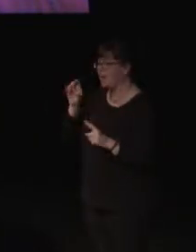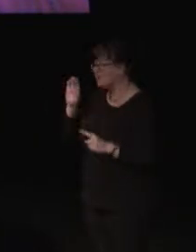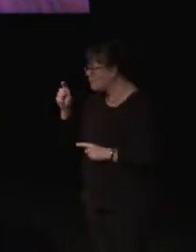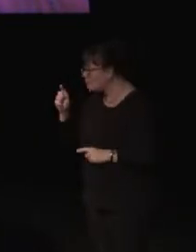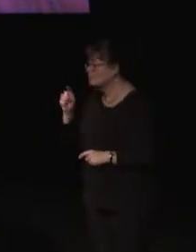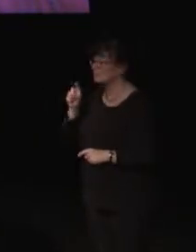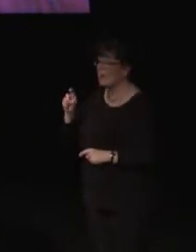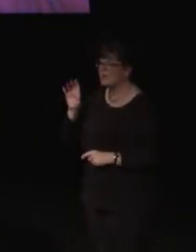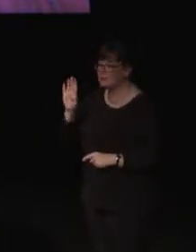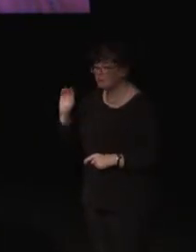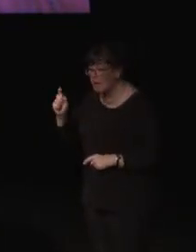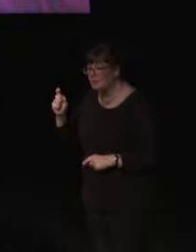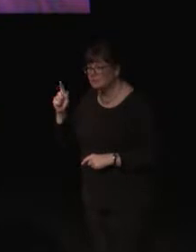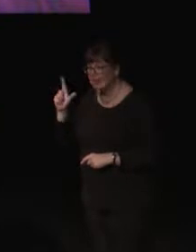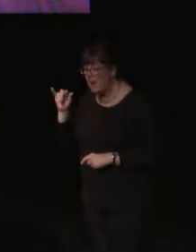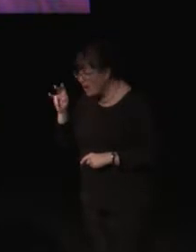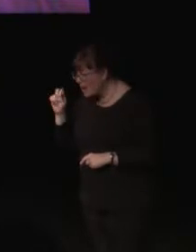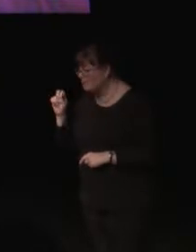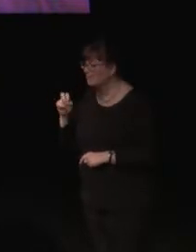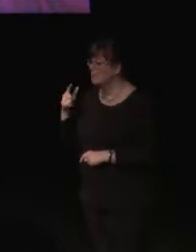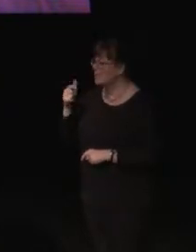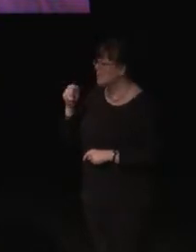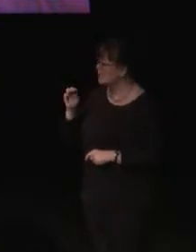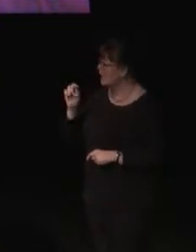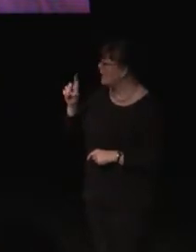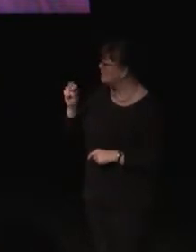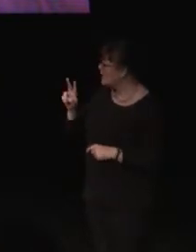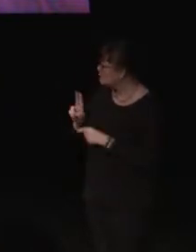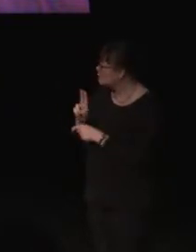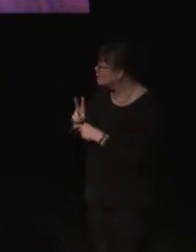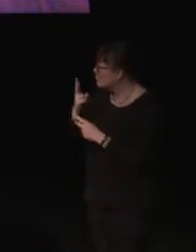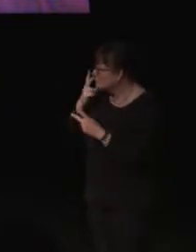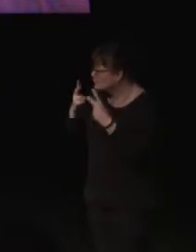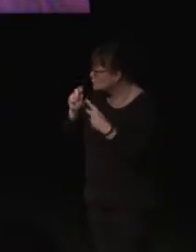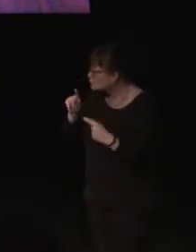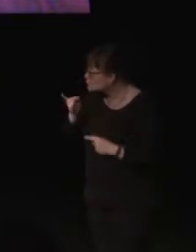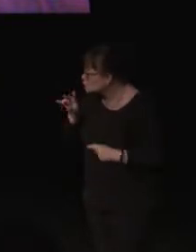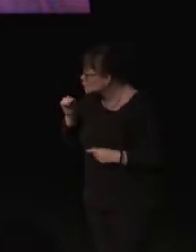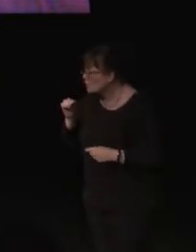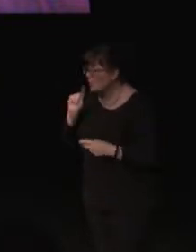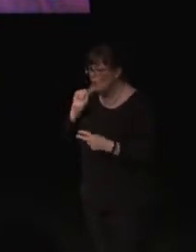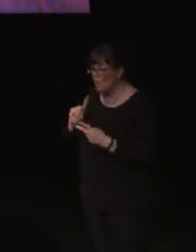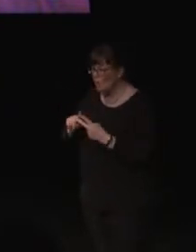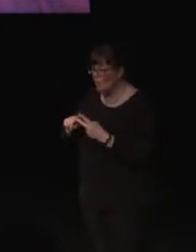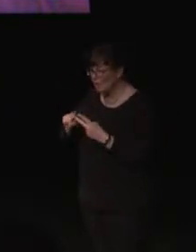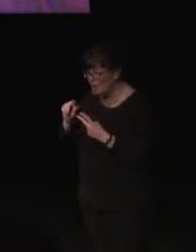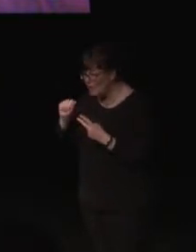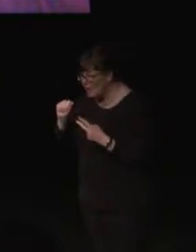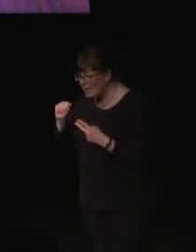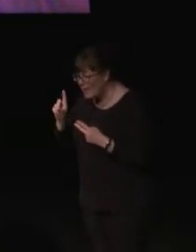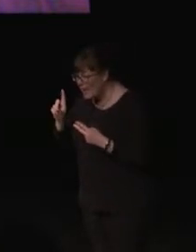games that probably use things like Visual Studio or Azure. We are a new group, and what we are doing is